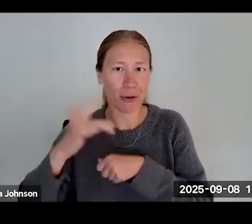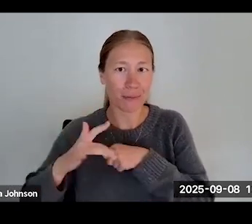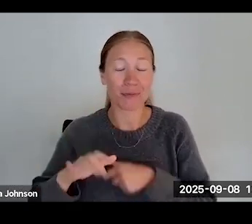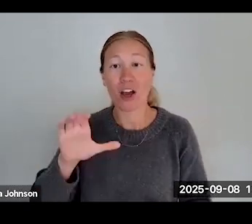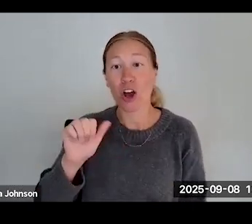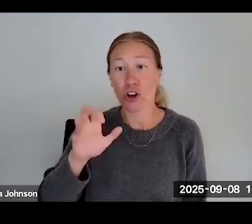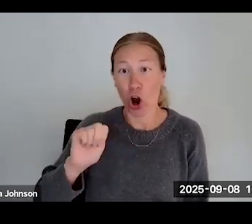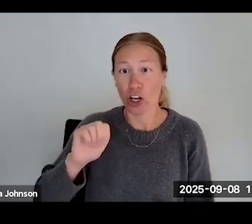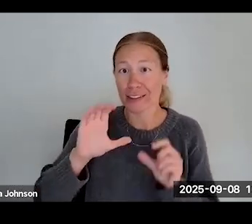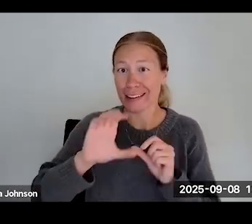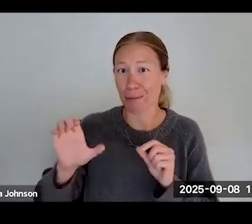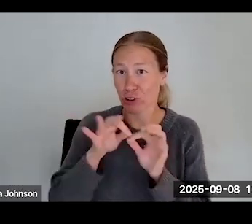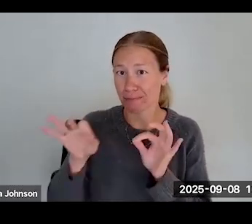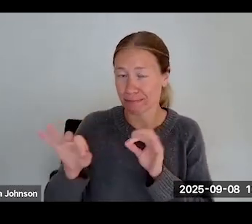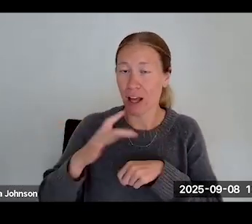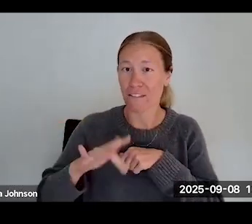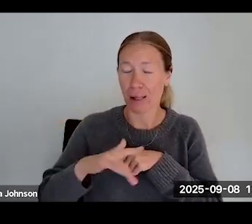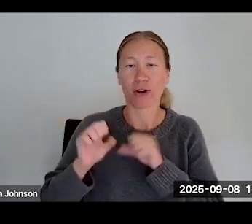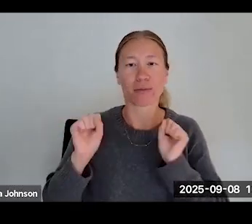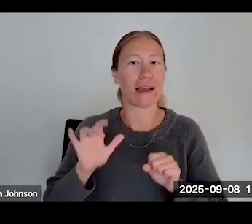and can be turned on by selecting Show Captions.